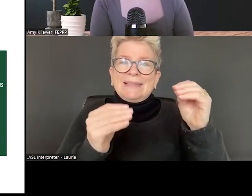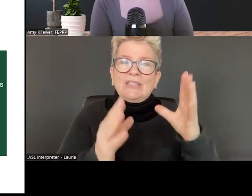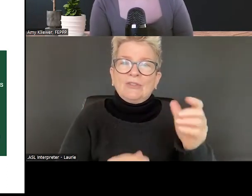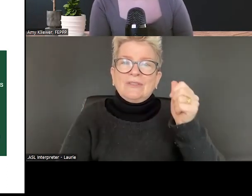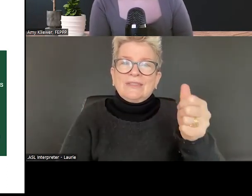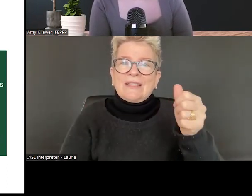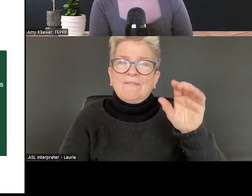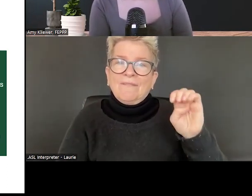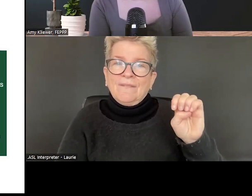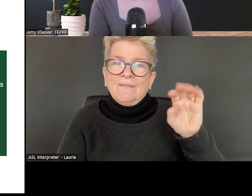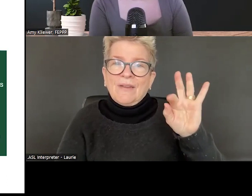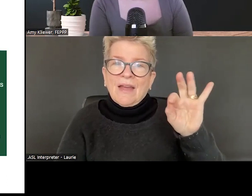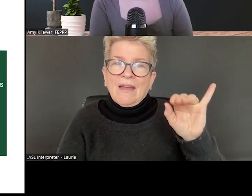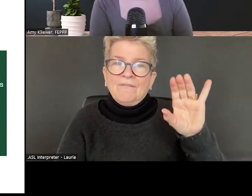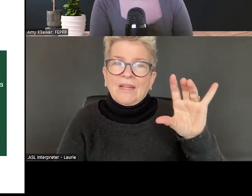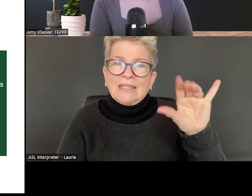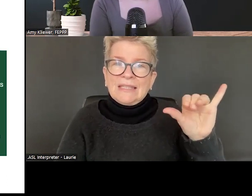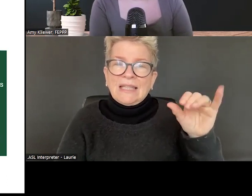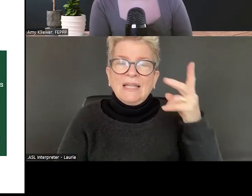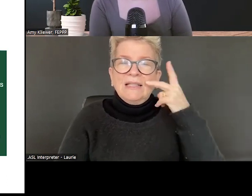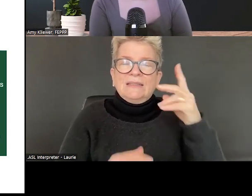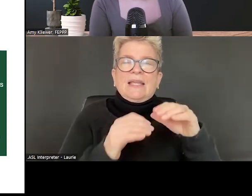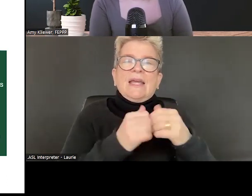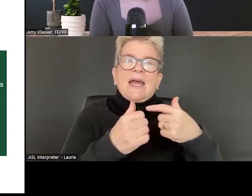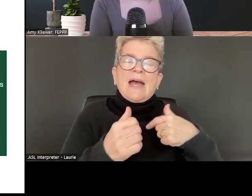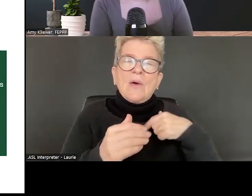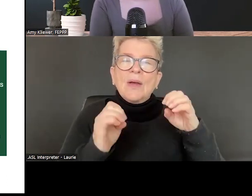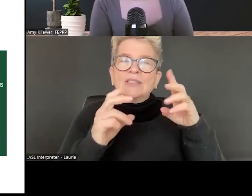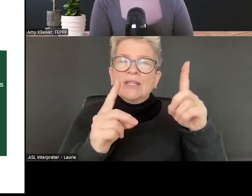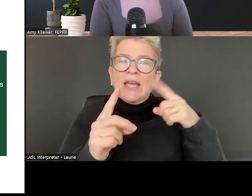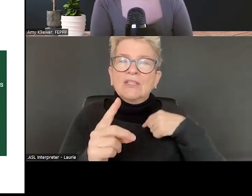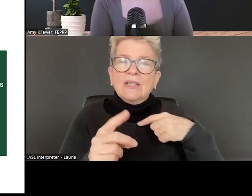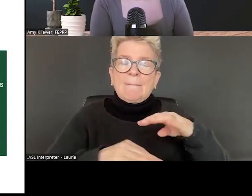for ways that financial education can meet the needs of individual districts, sites,